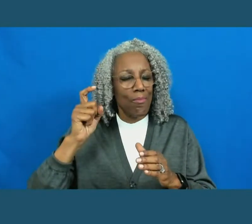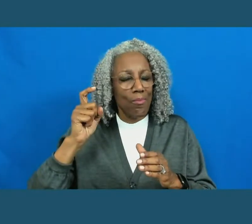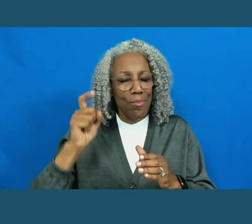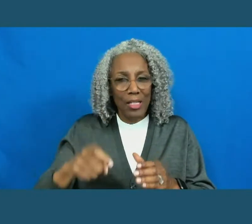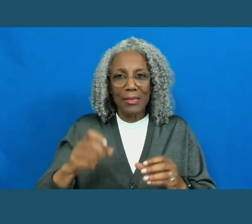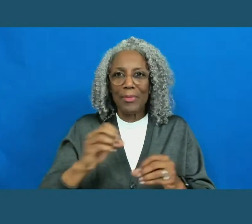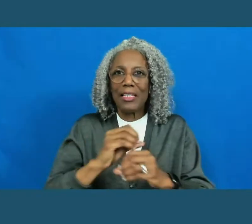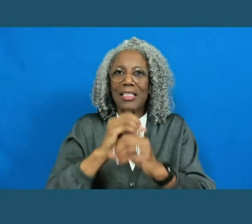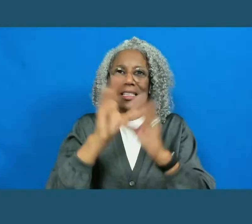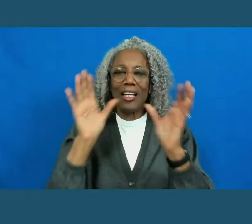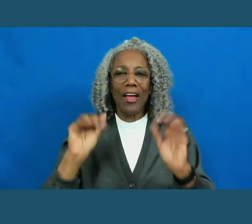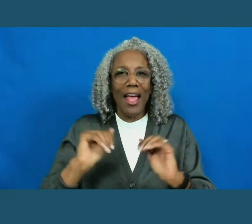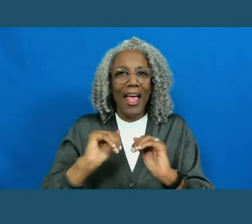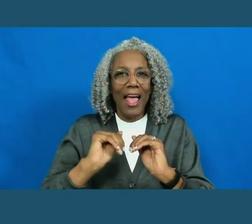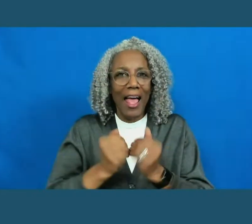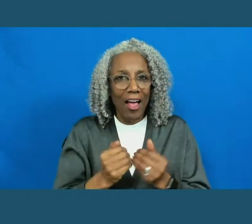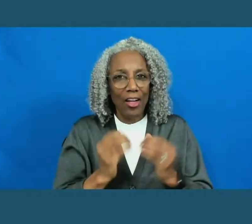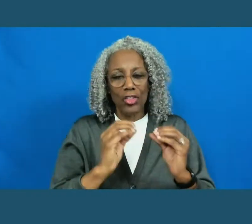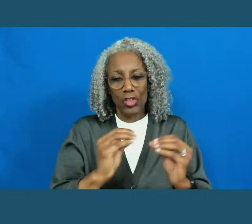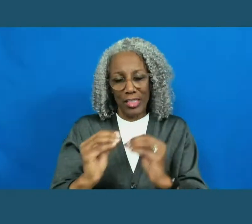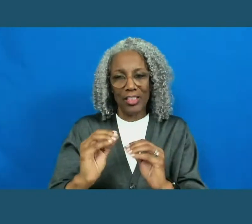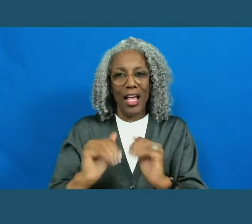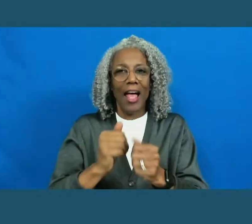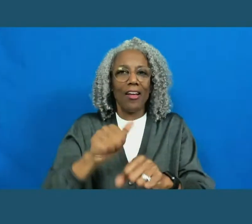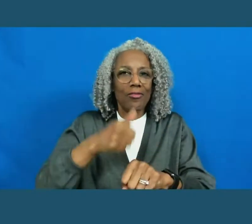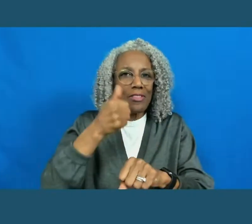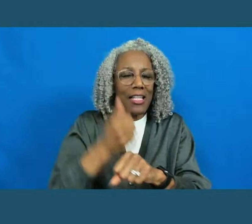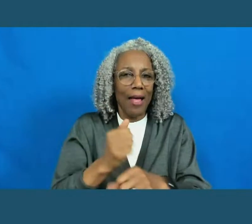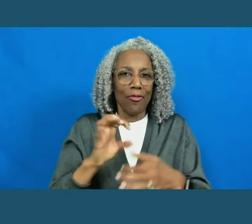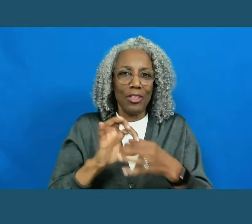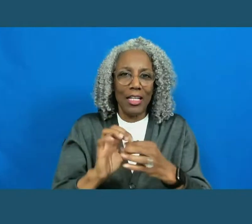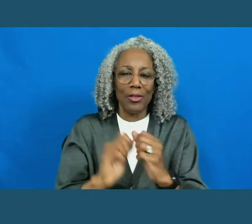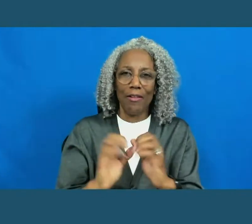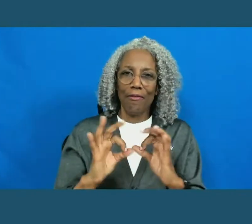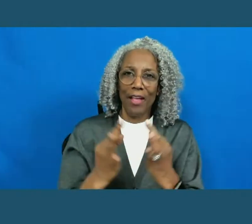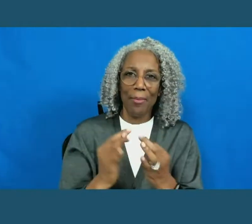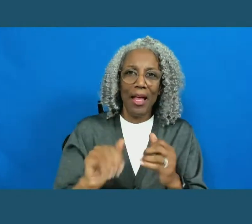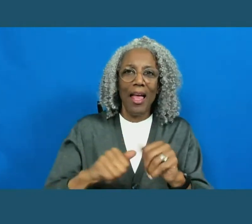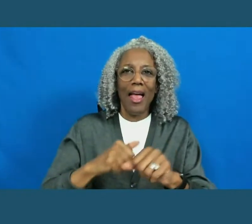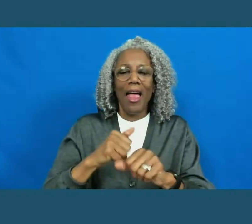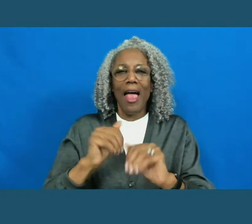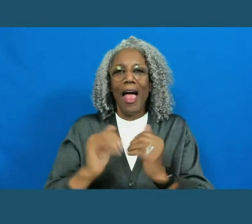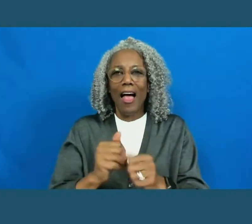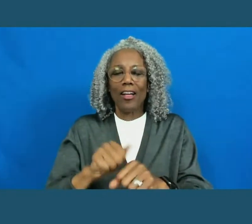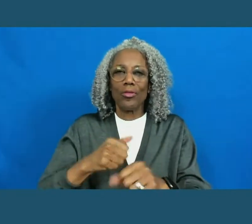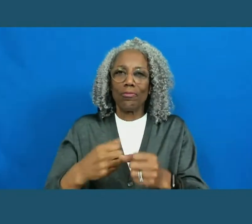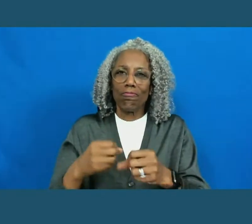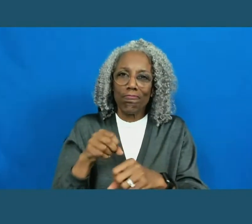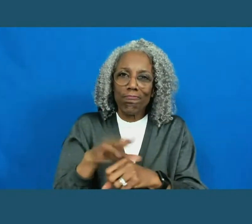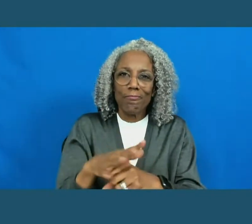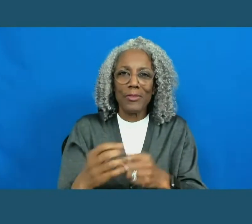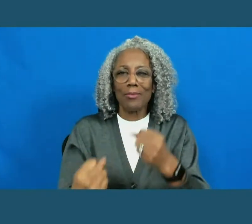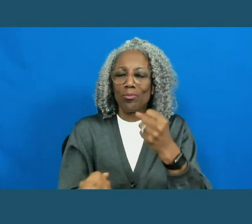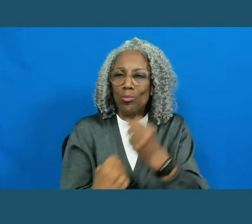single classroom in the system being very clear about how it is that you teach our students how it is that you build